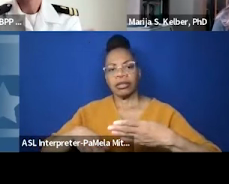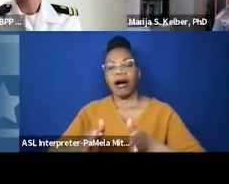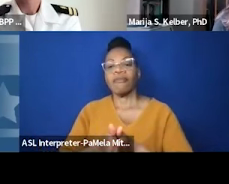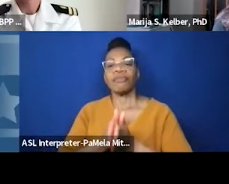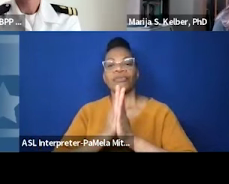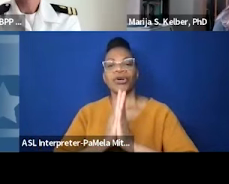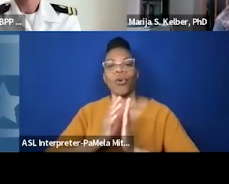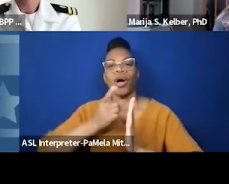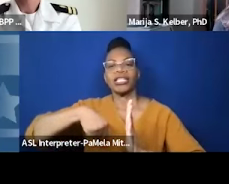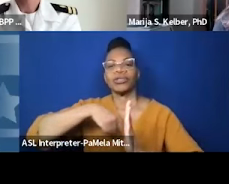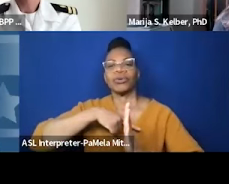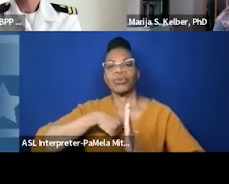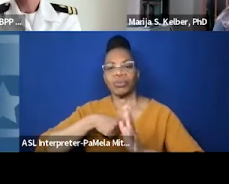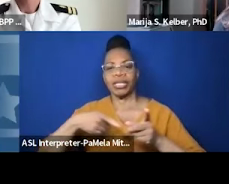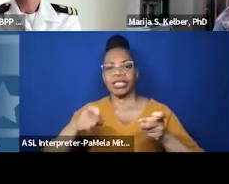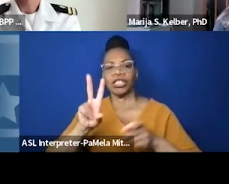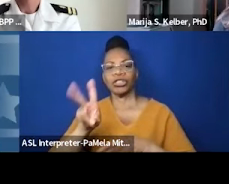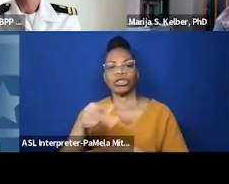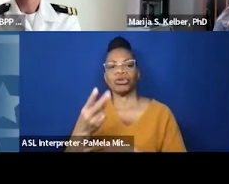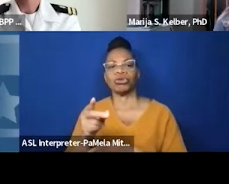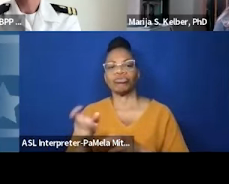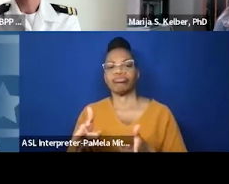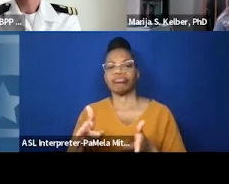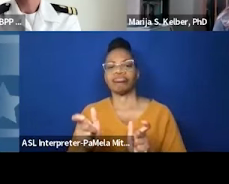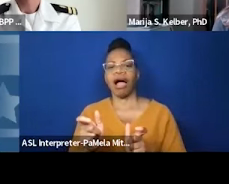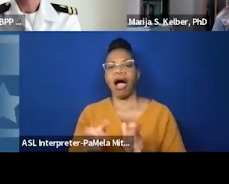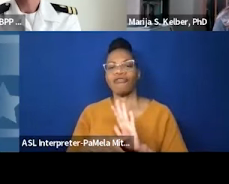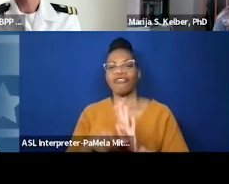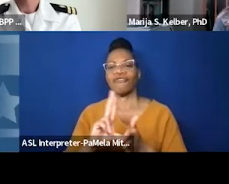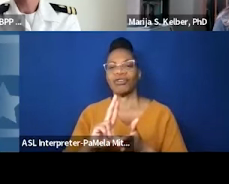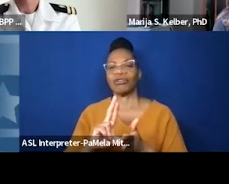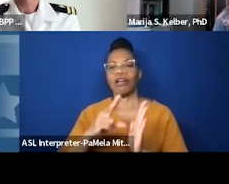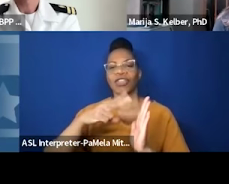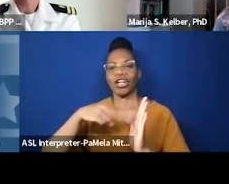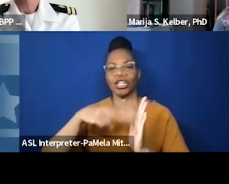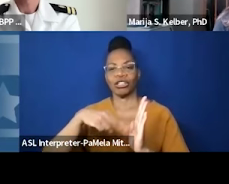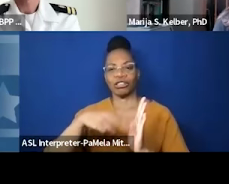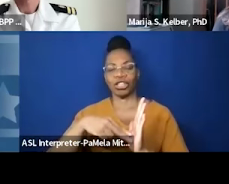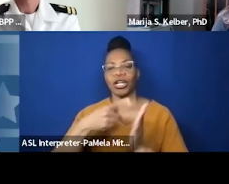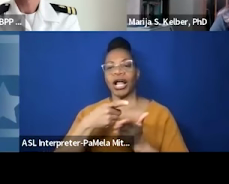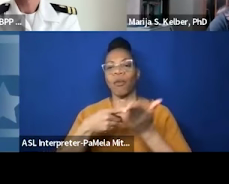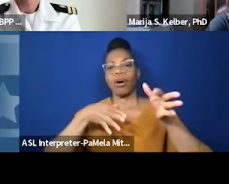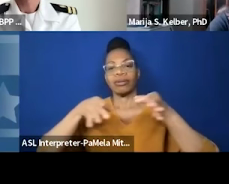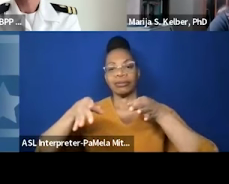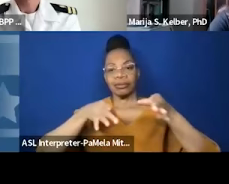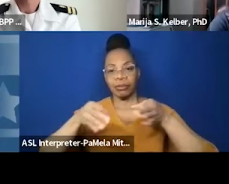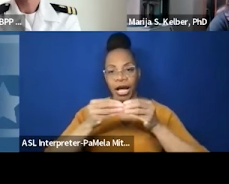we conducted two rapid reviews of the literature, and this is what I'll tell you more about today.